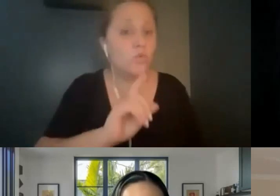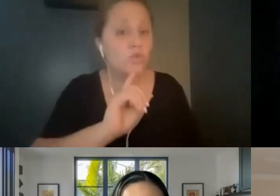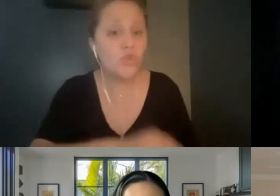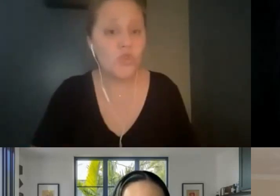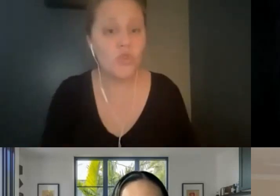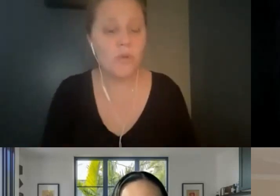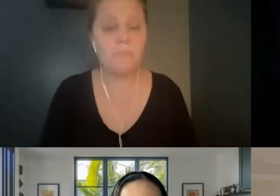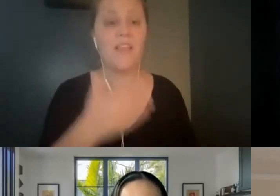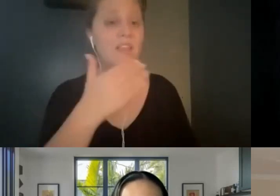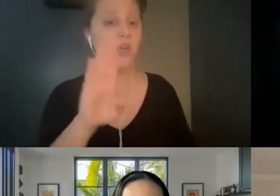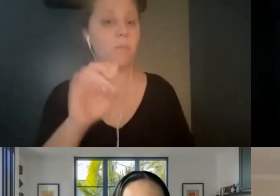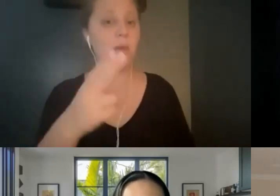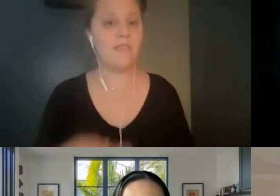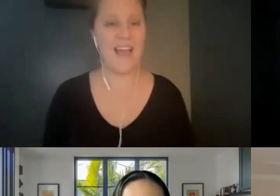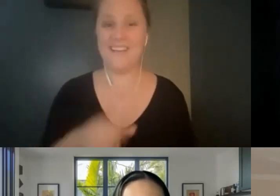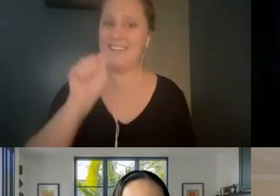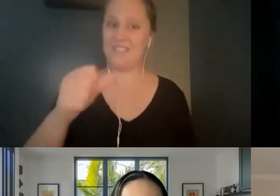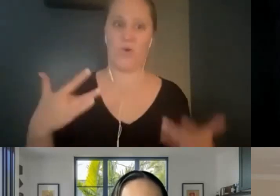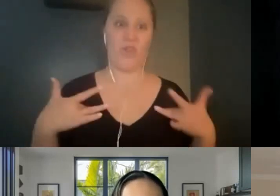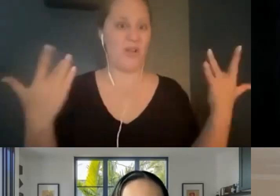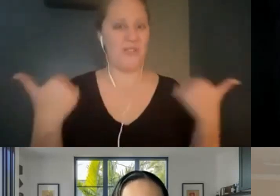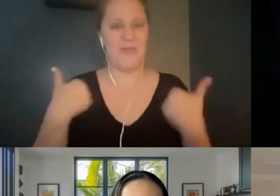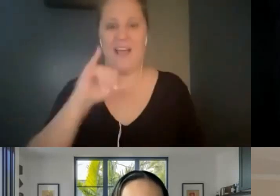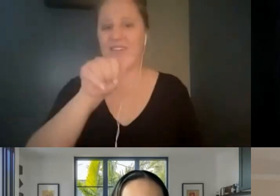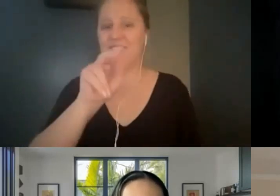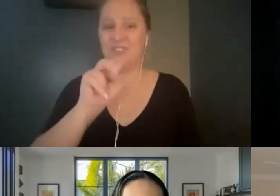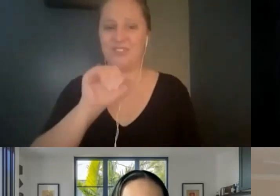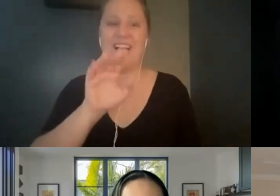and we are thrilled to have Janice work with us at the City of Boynton Beach. She's